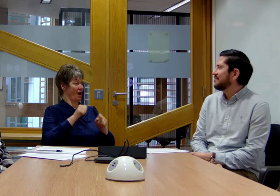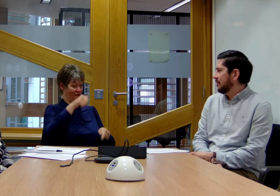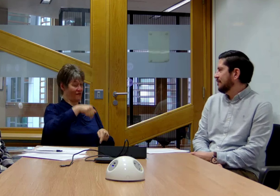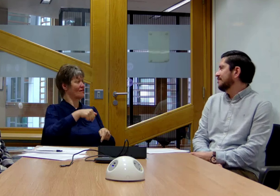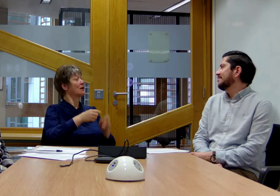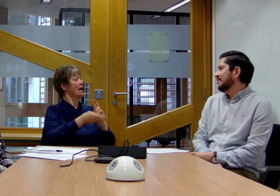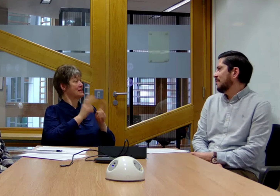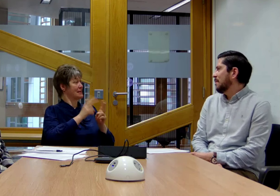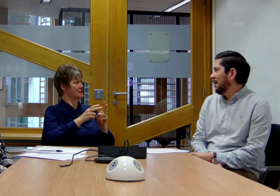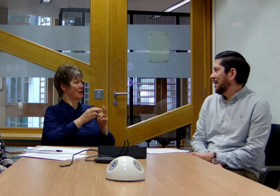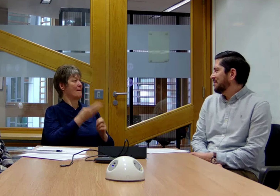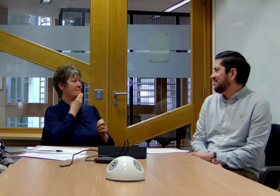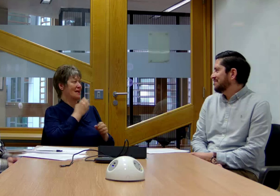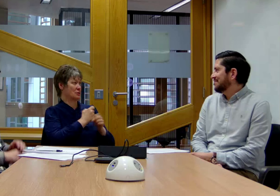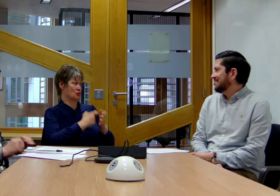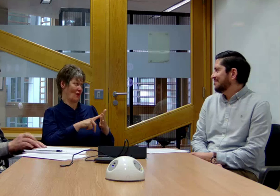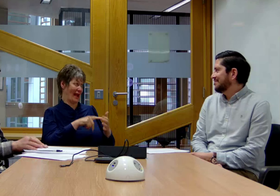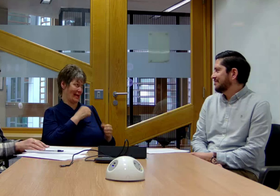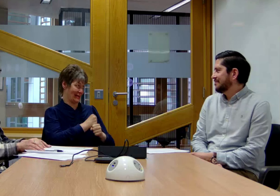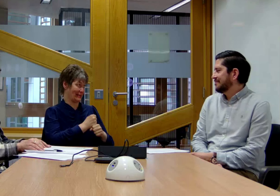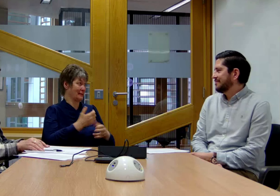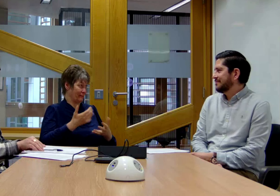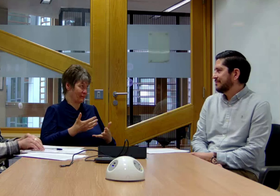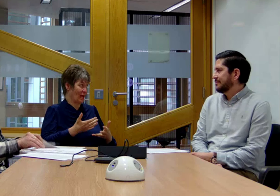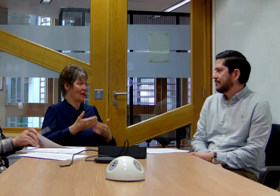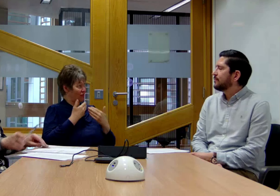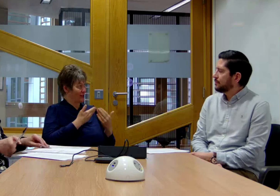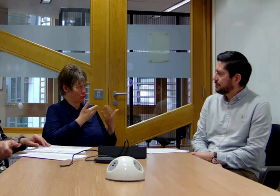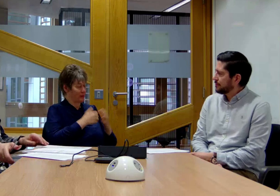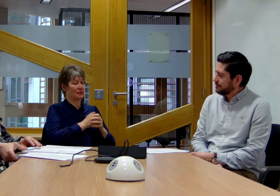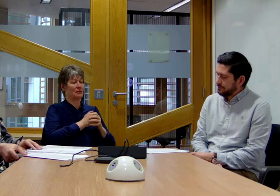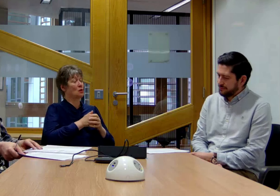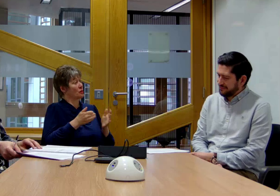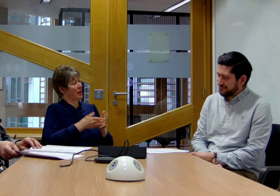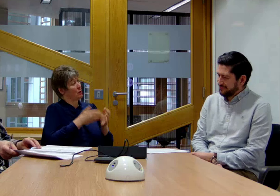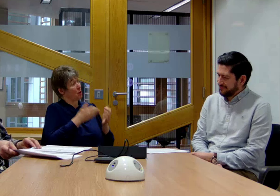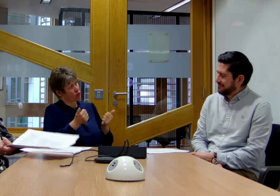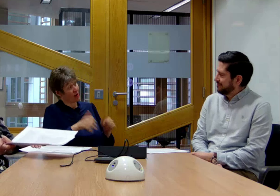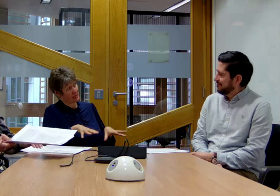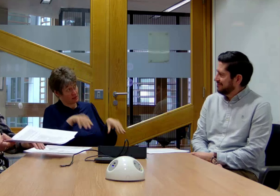and also interpreting for us today we have Mags Greig. So thank you, Mags, and thanks,